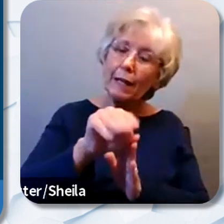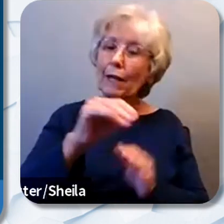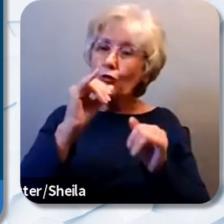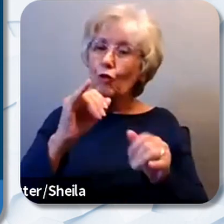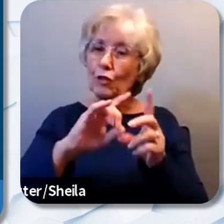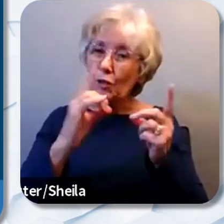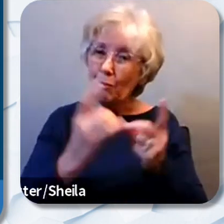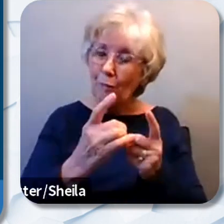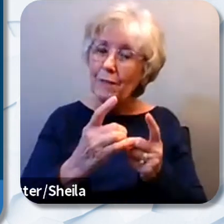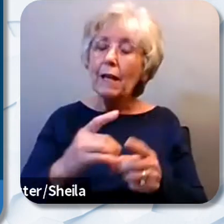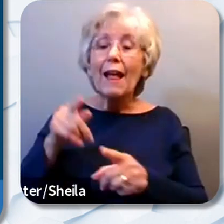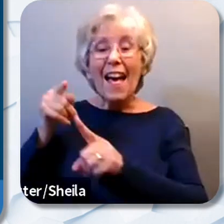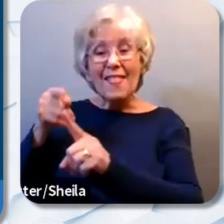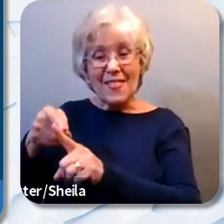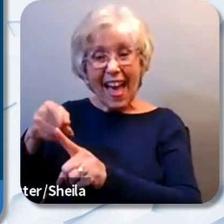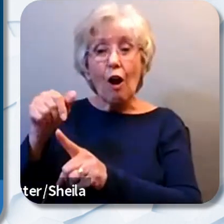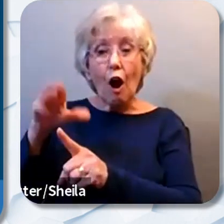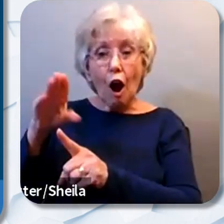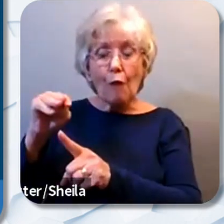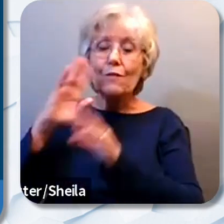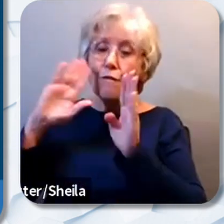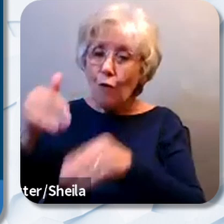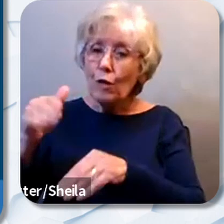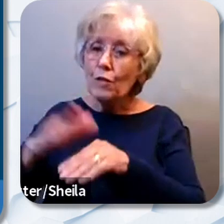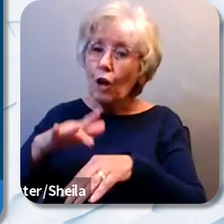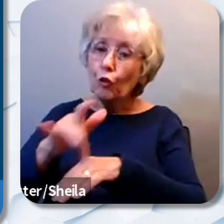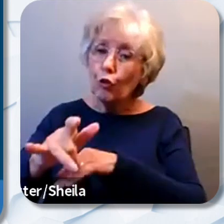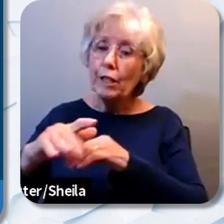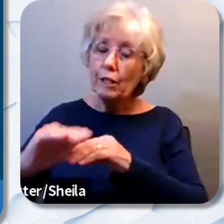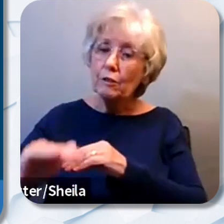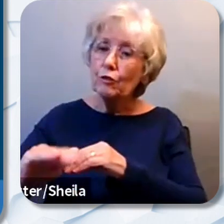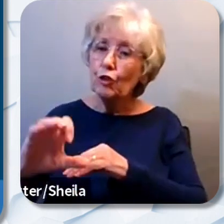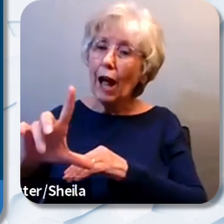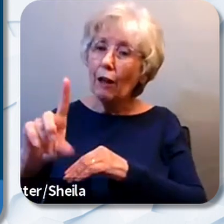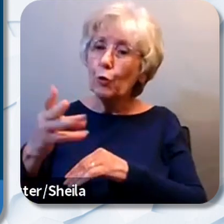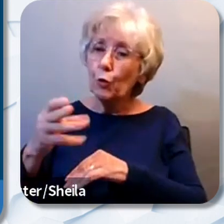That are early childhood focused and it really should be in fence, if you have infant programs